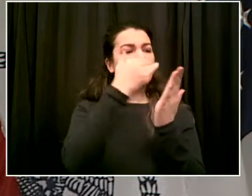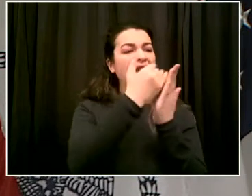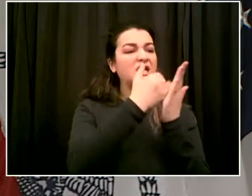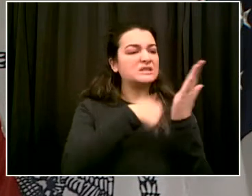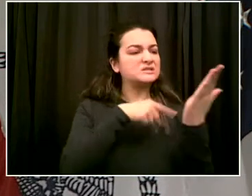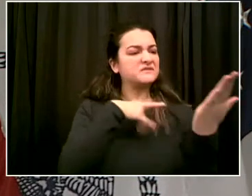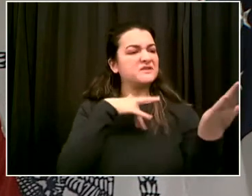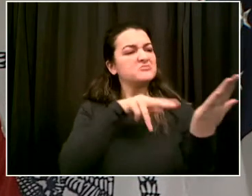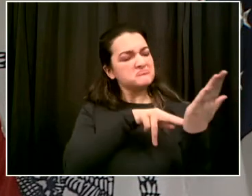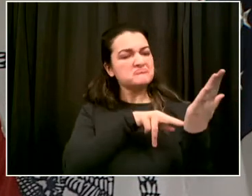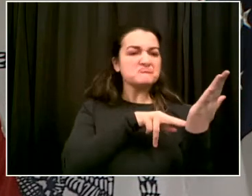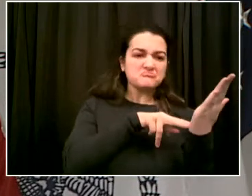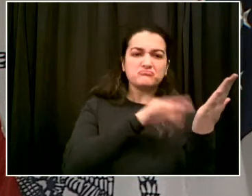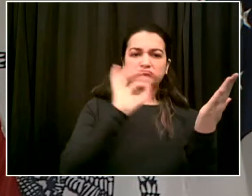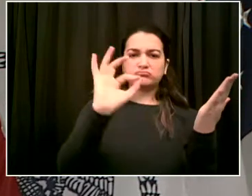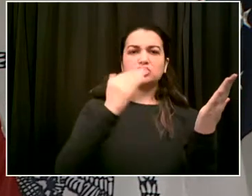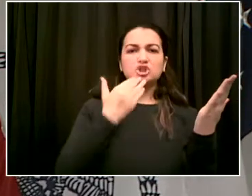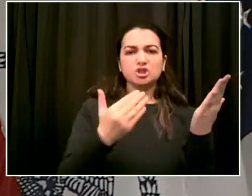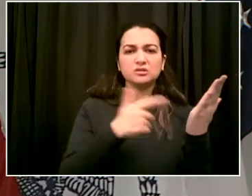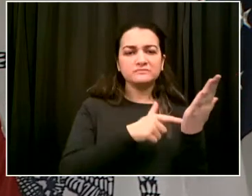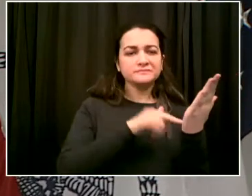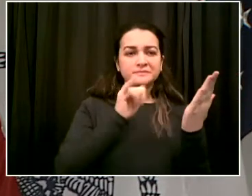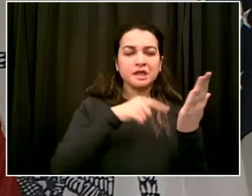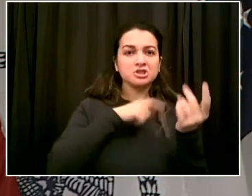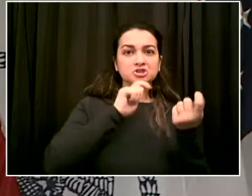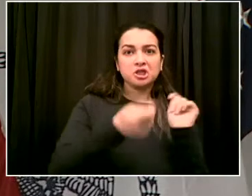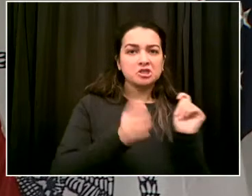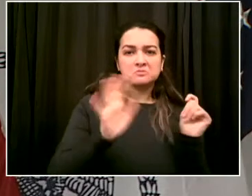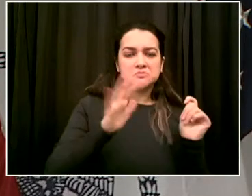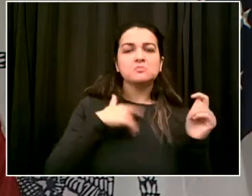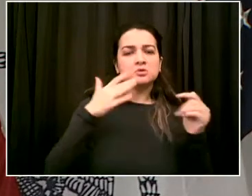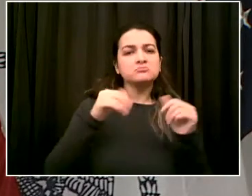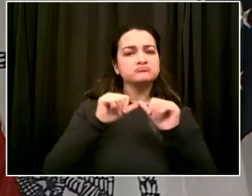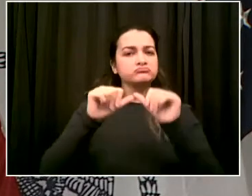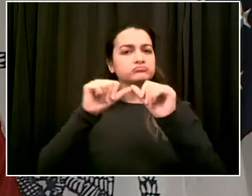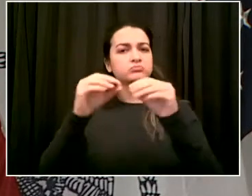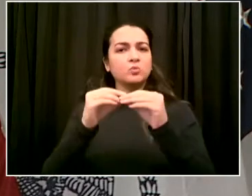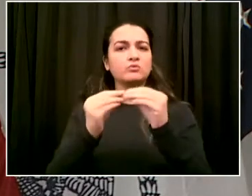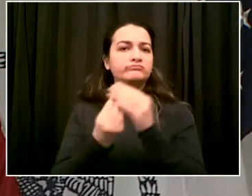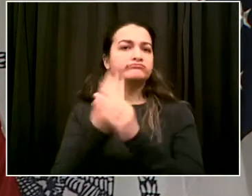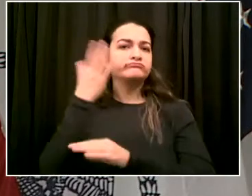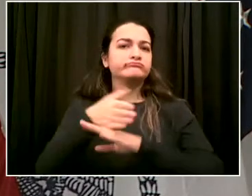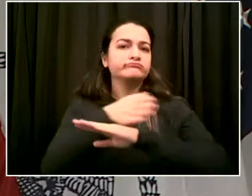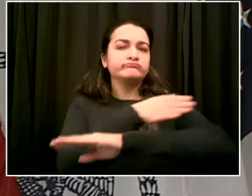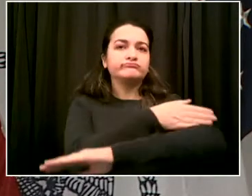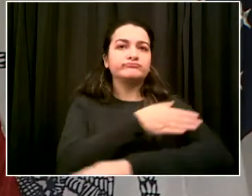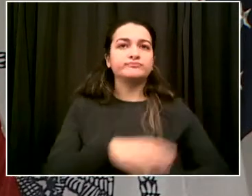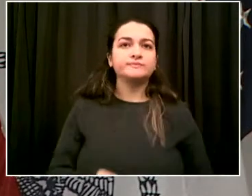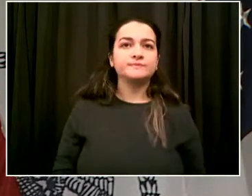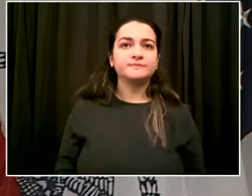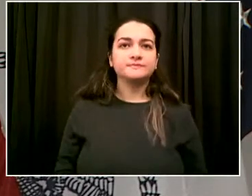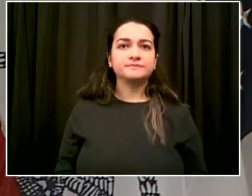THROUGH UPDATING. THE BOTTOM LII NE